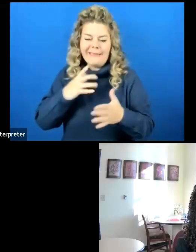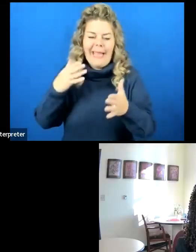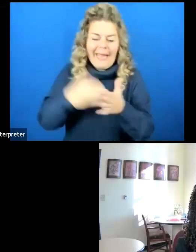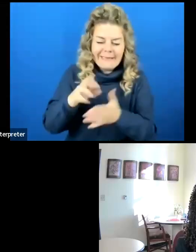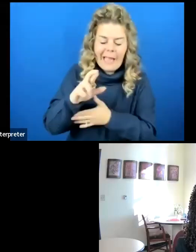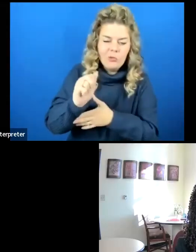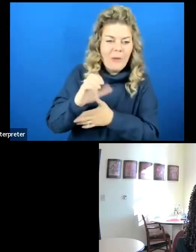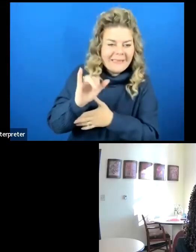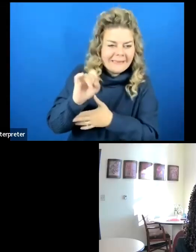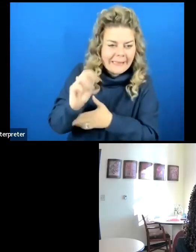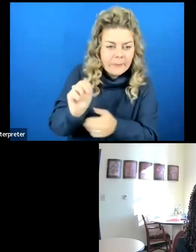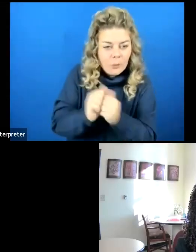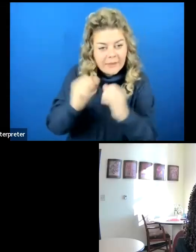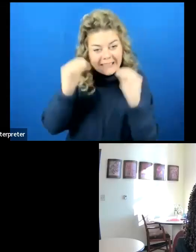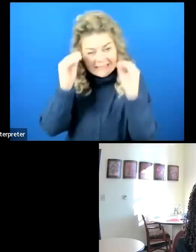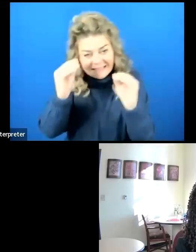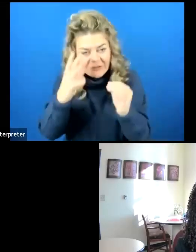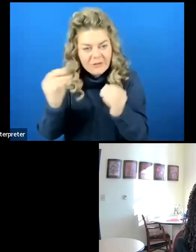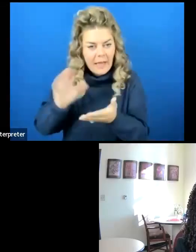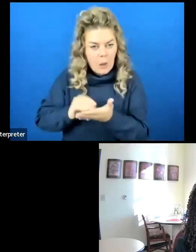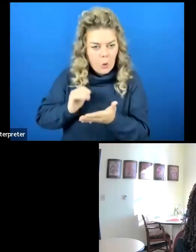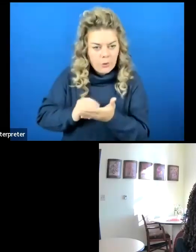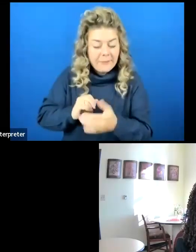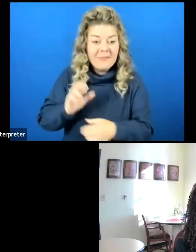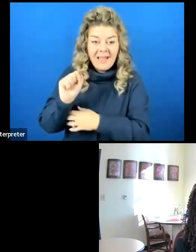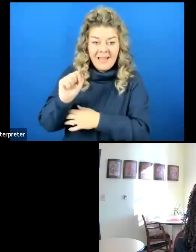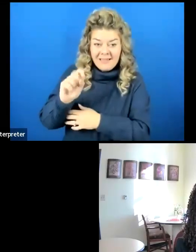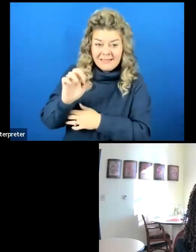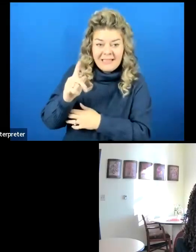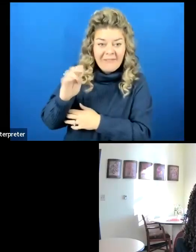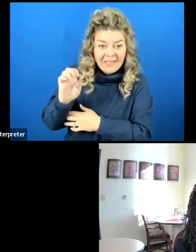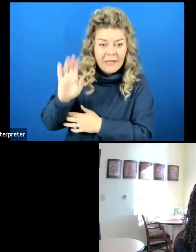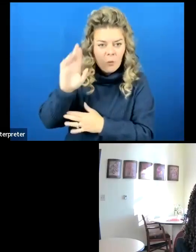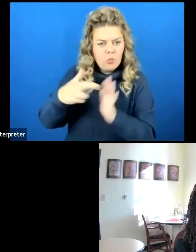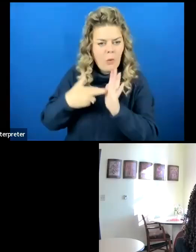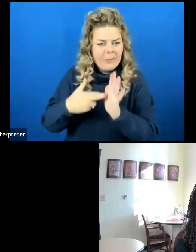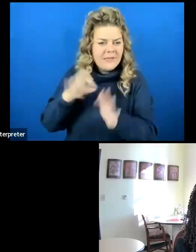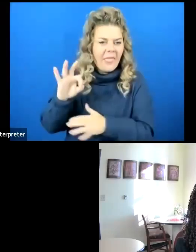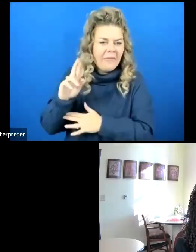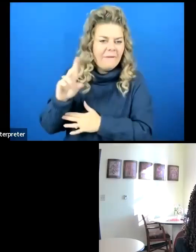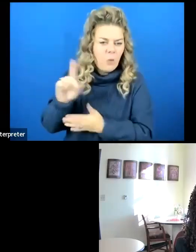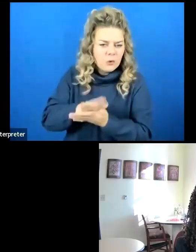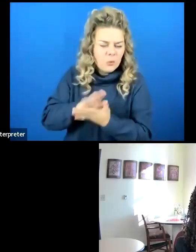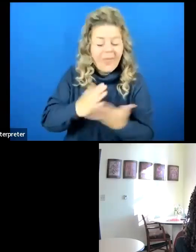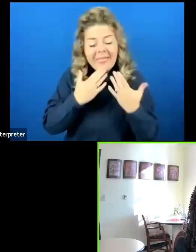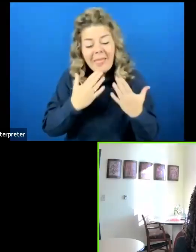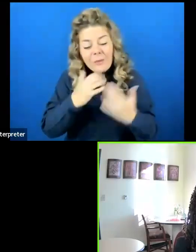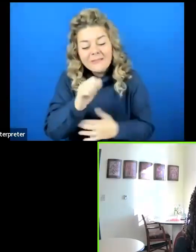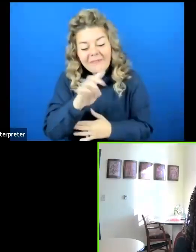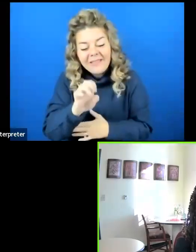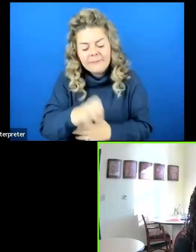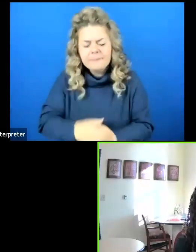teaching and learning. And Stephanie is representing the Ford School. Thank you Stephanie. Thank you so much, Katrina